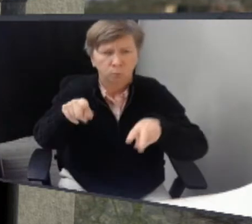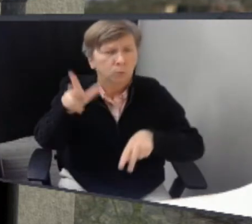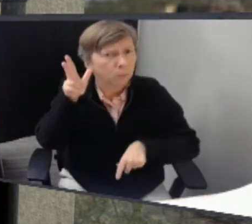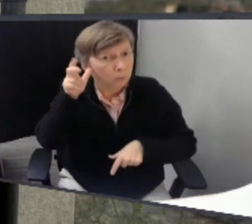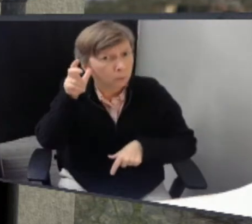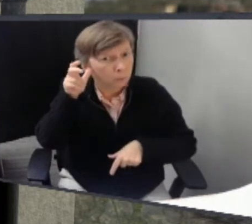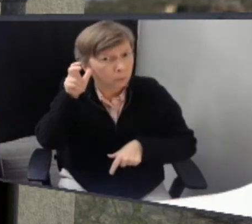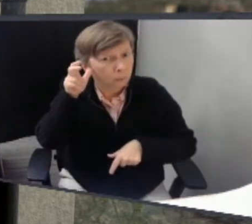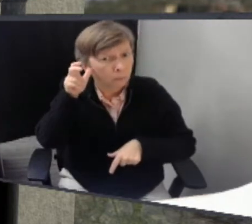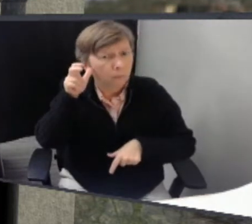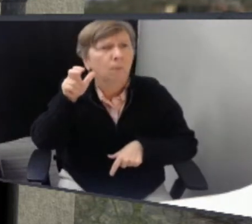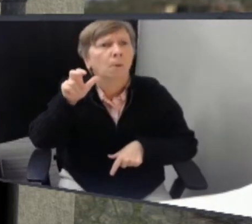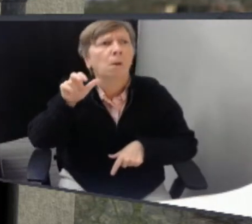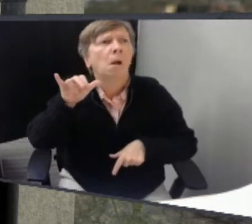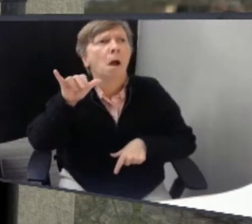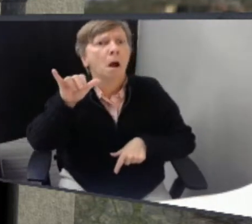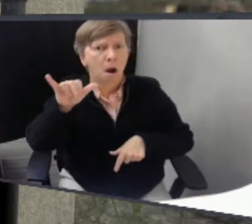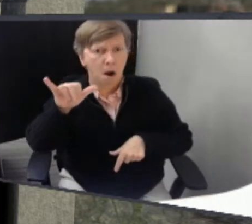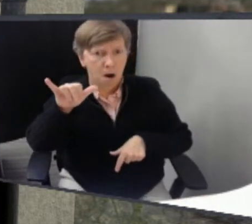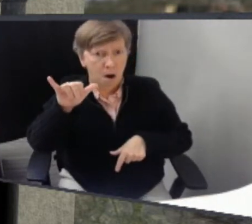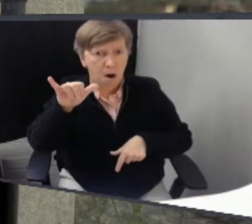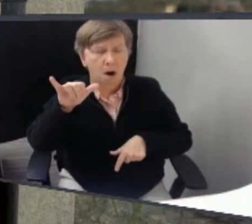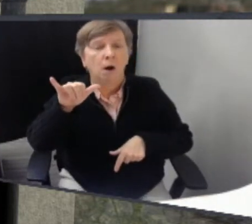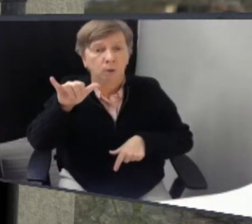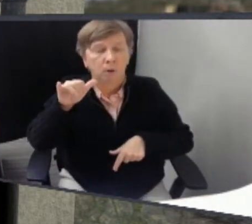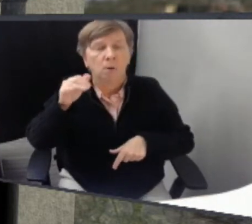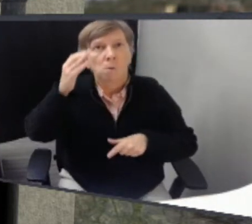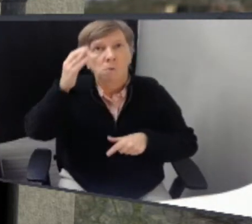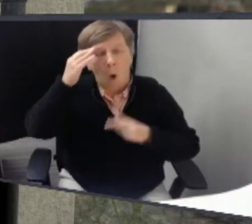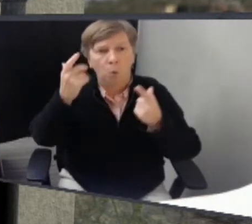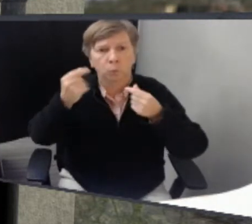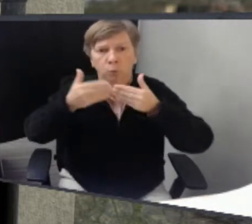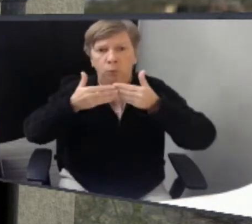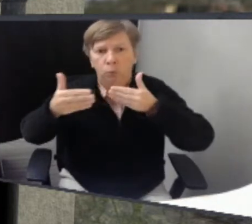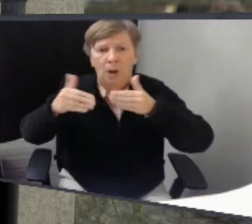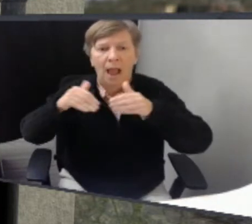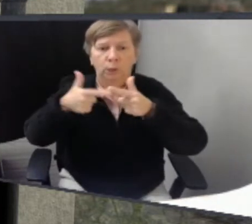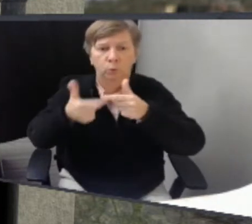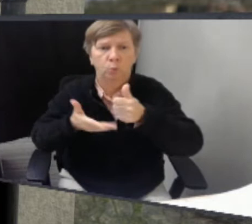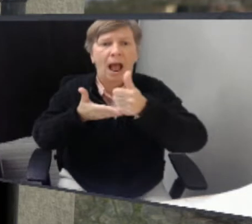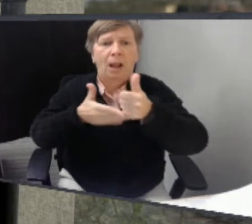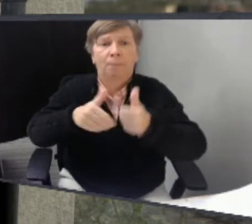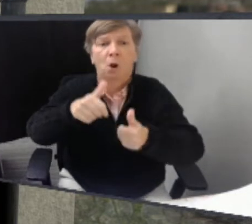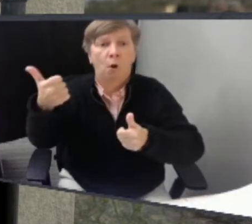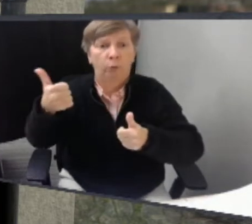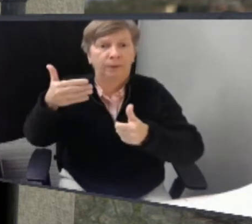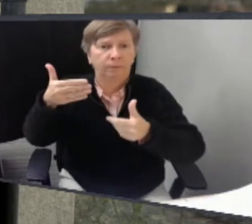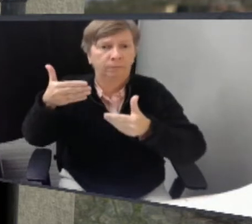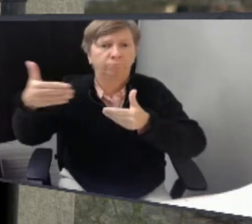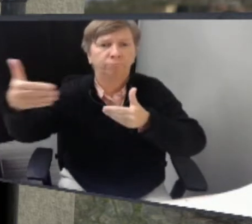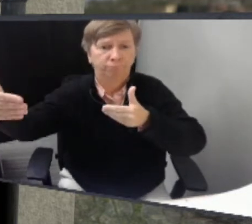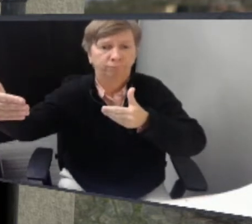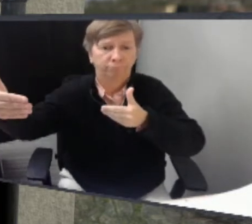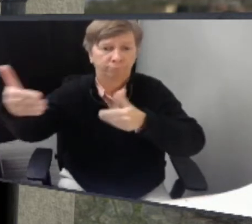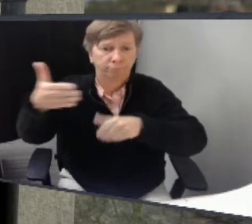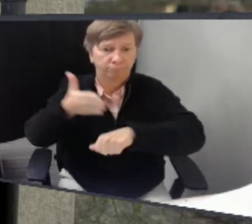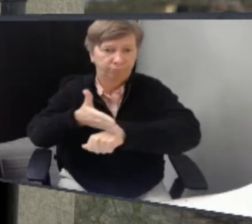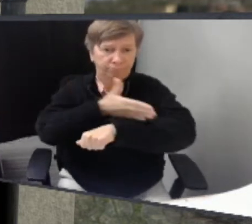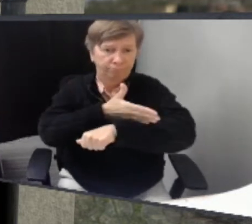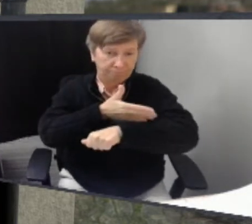These experiences that I will be sharing with you all, as you're listening, I want you to think how,